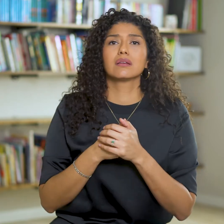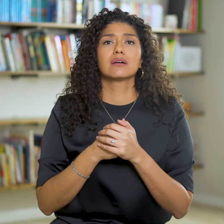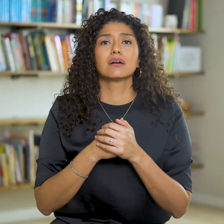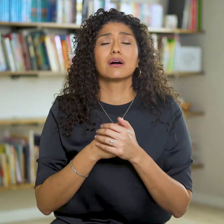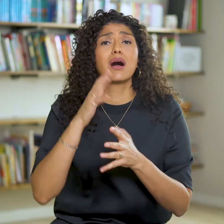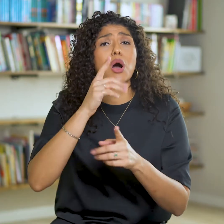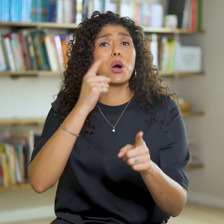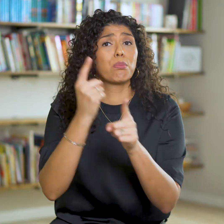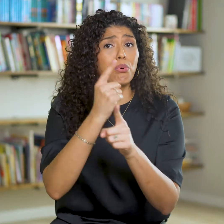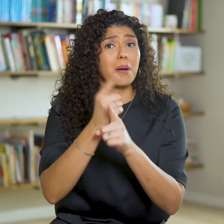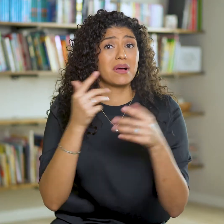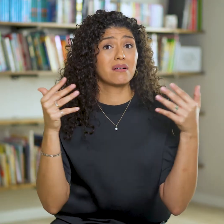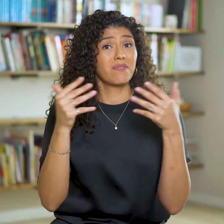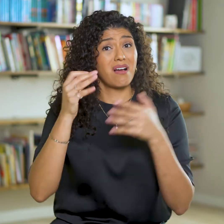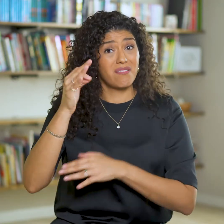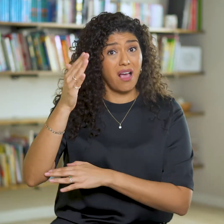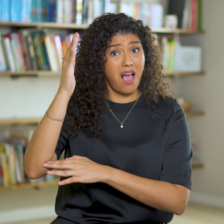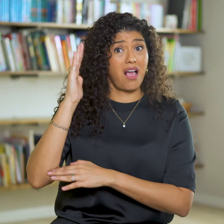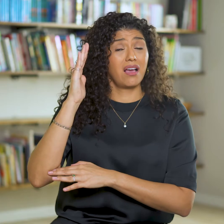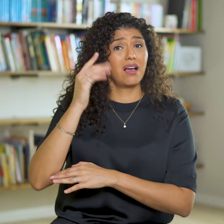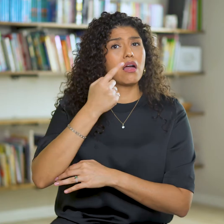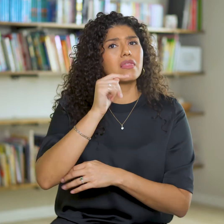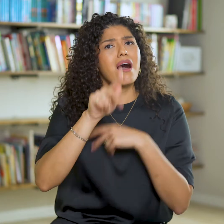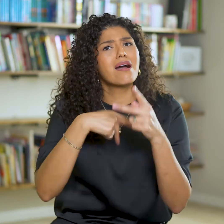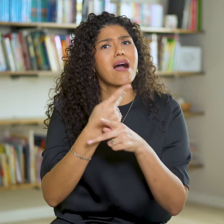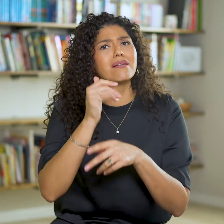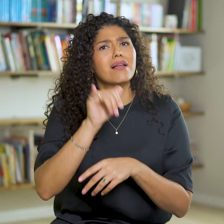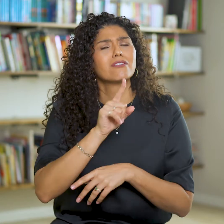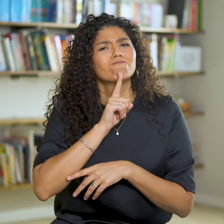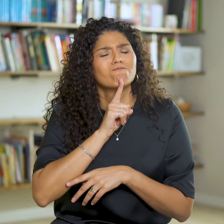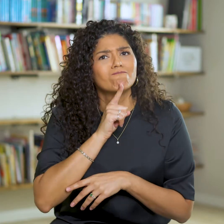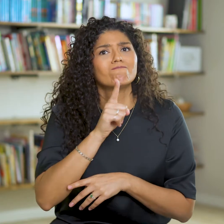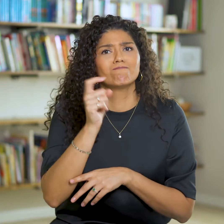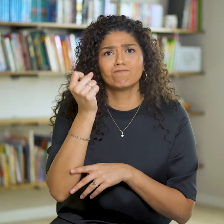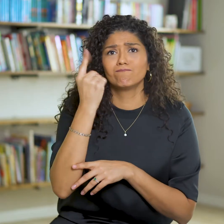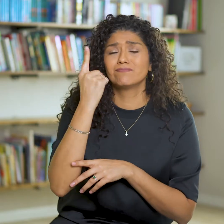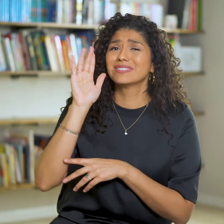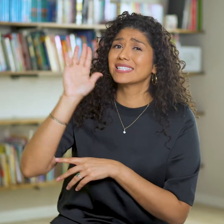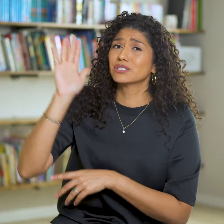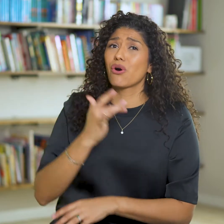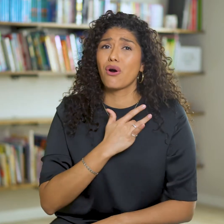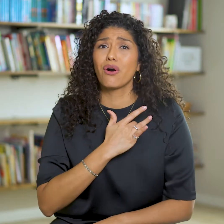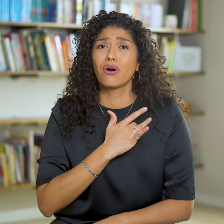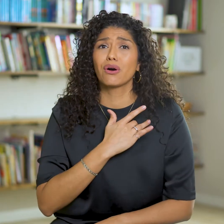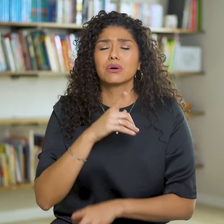Proper fear of God—the kind that rightly understands His heart—